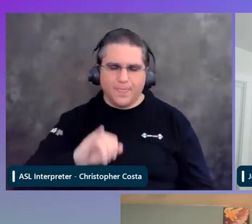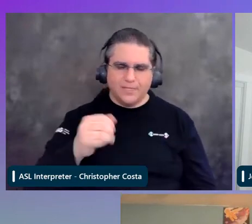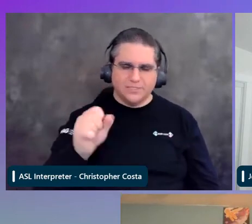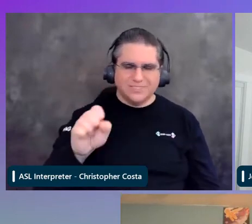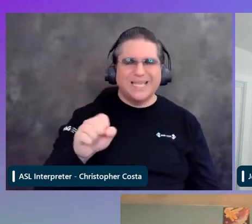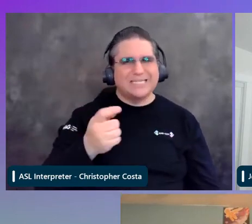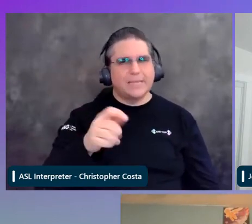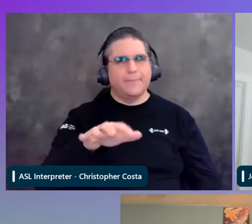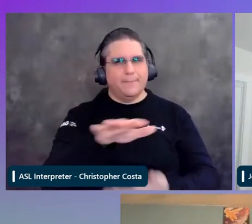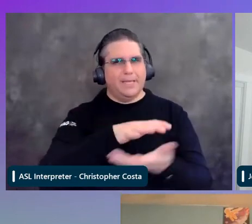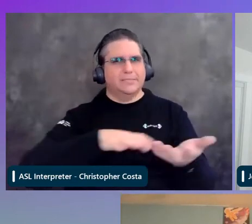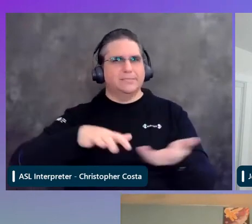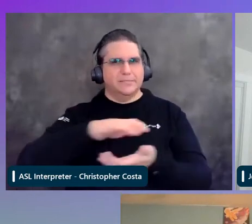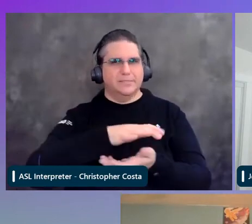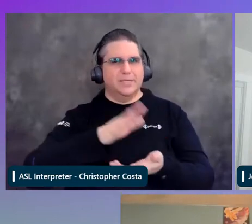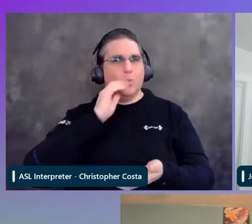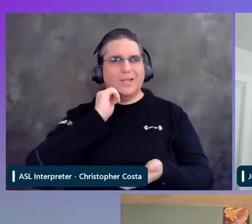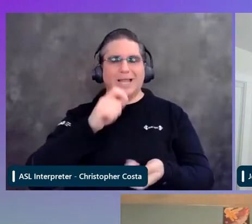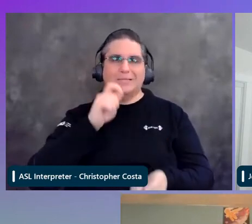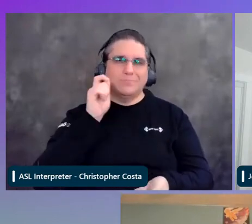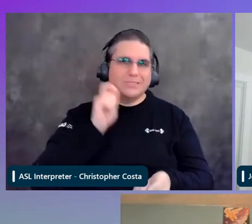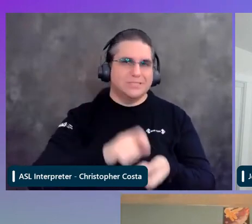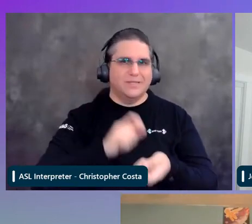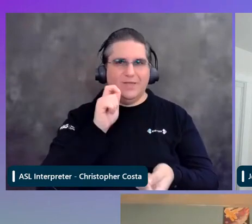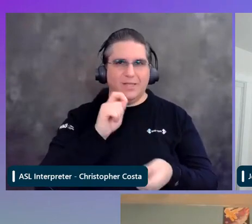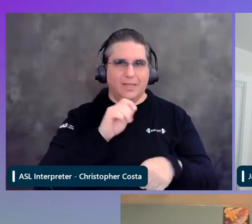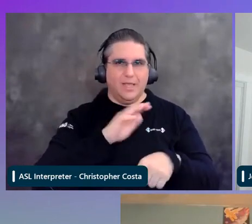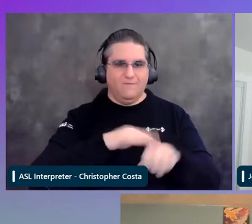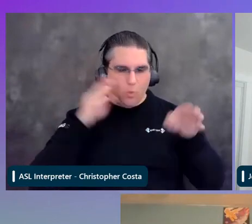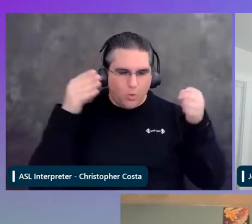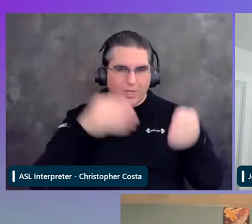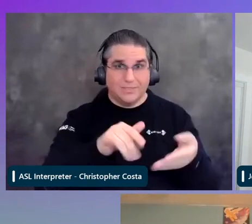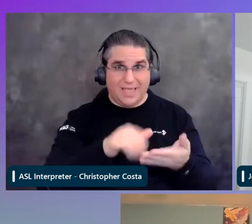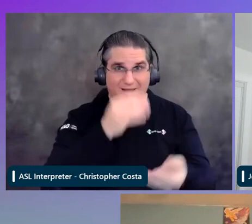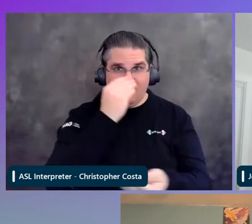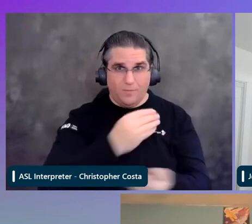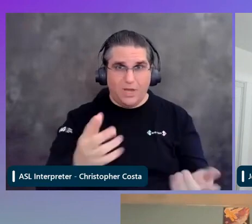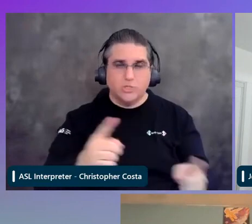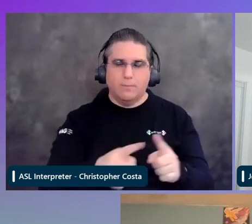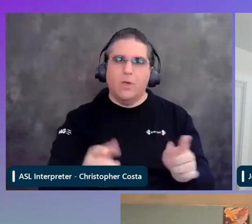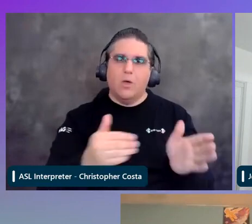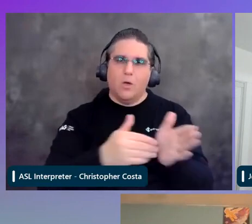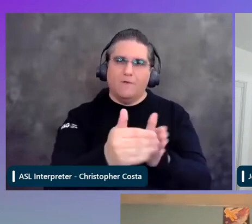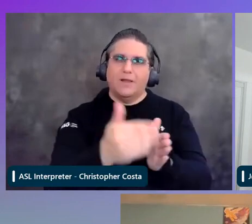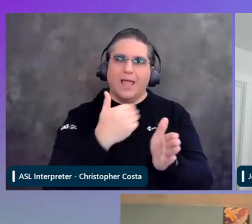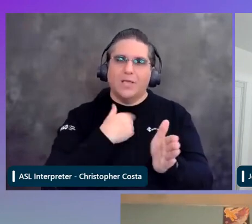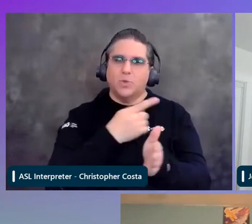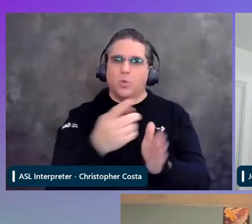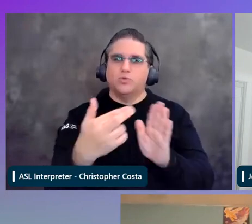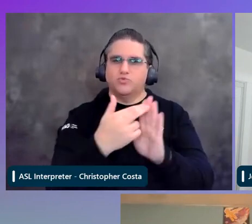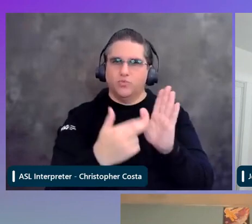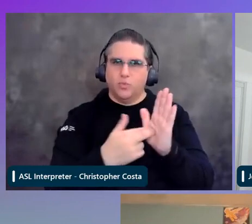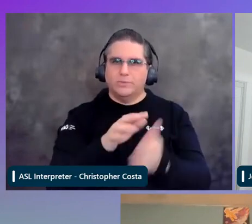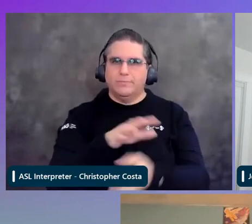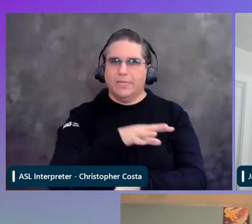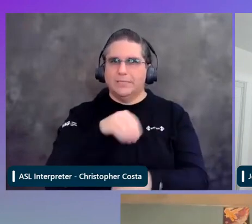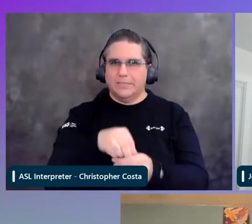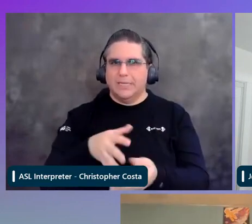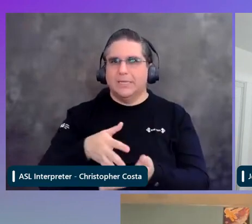specifically call out that information, but a lot of the time it has those rules sort of